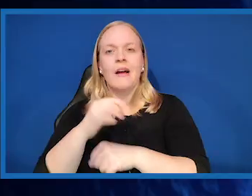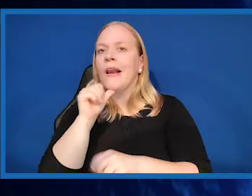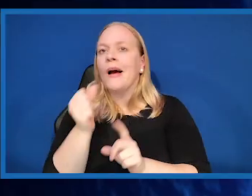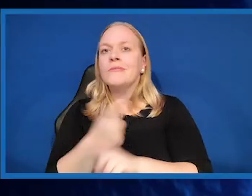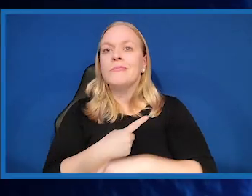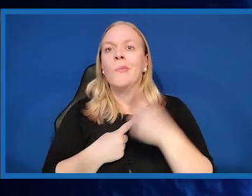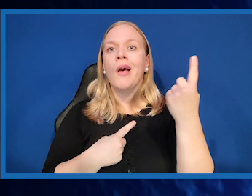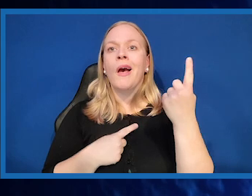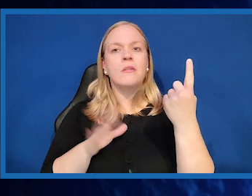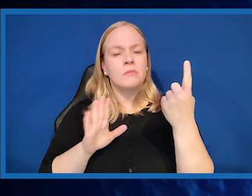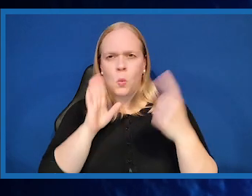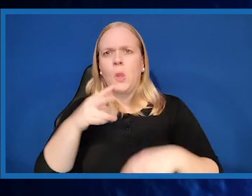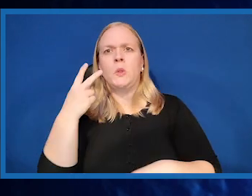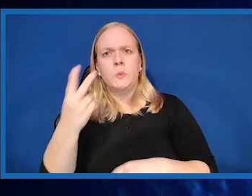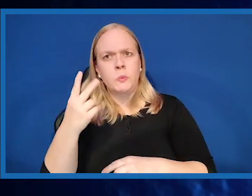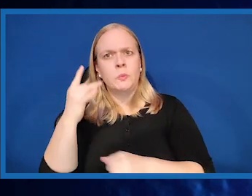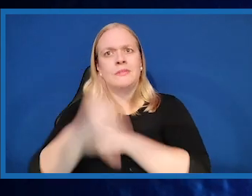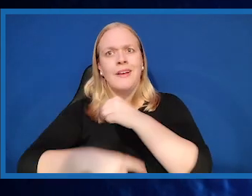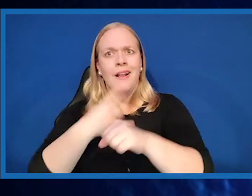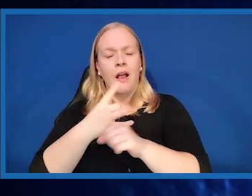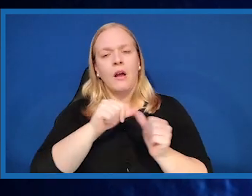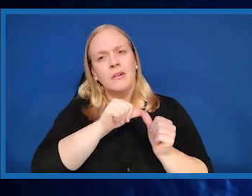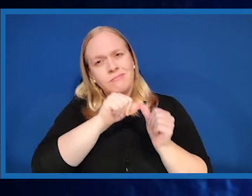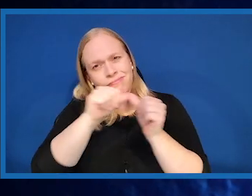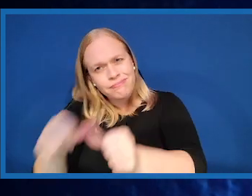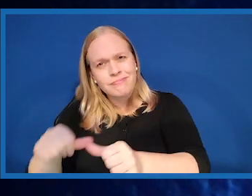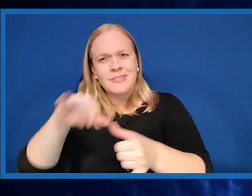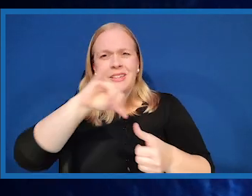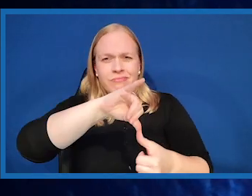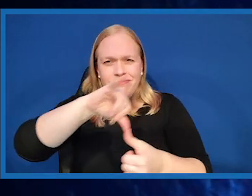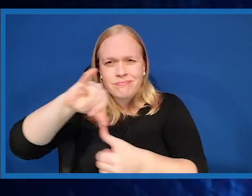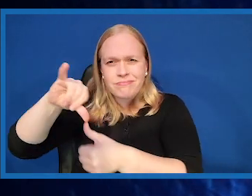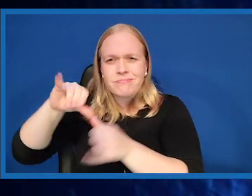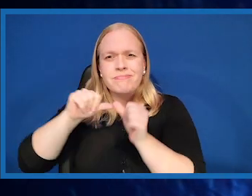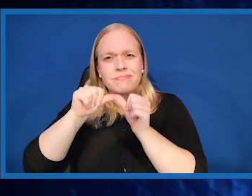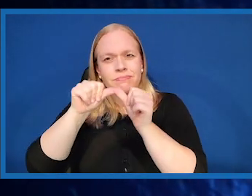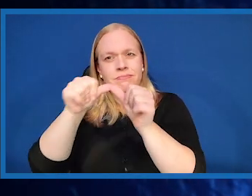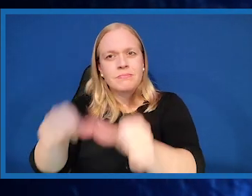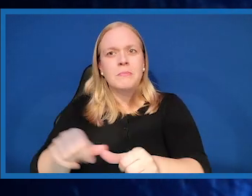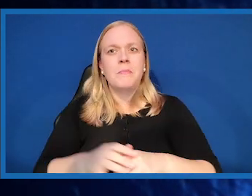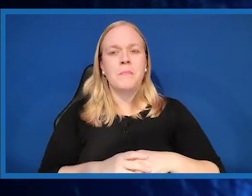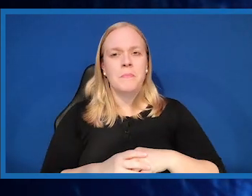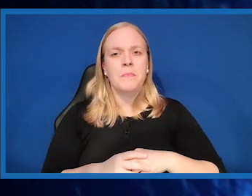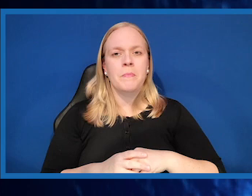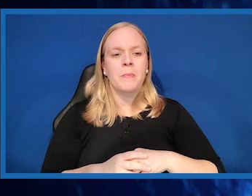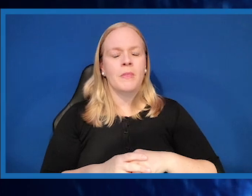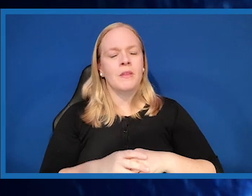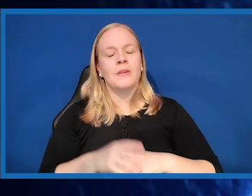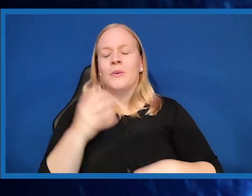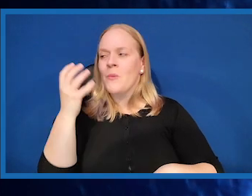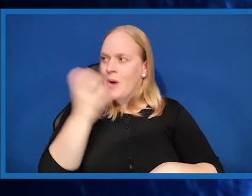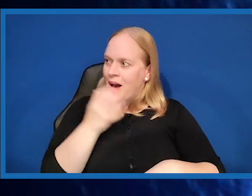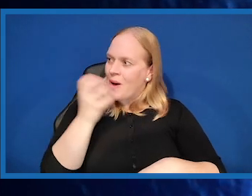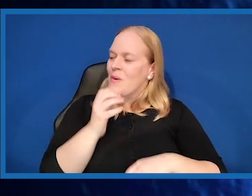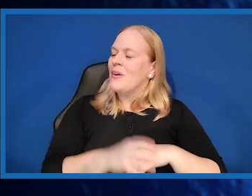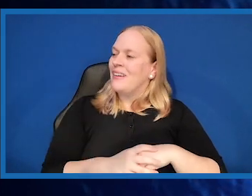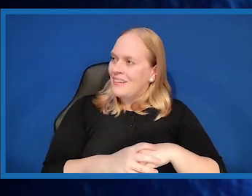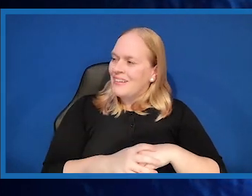BUT TWO SATELLITES, UH, TO-TO REALLY, UH, ESTABLISH AND CONTINUE THAT. THAT'S REMARKABLE. UH, YOU KNOW ONE THING THAT I THINK IS